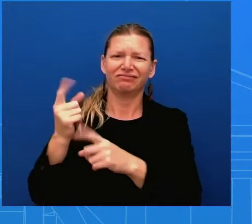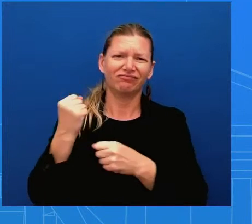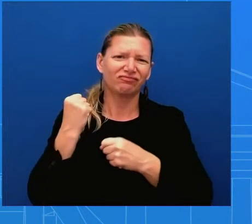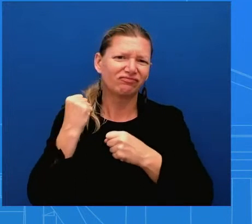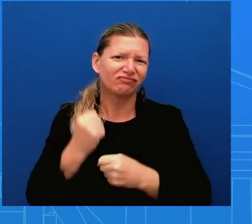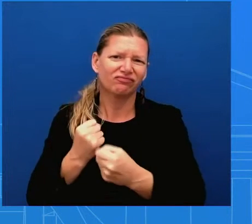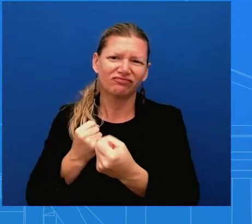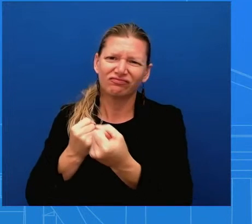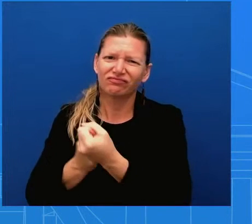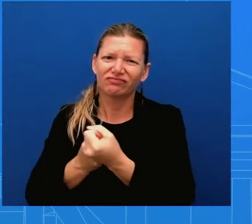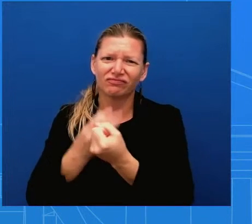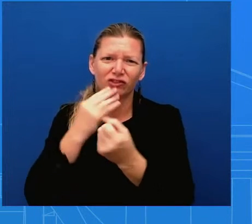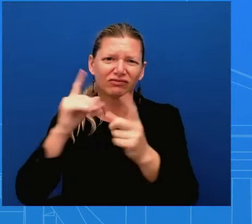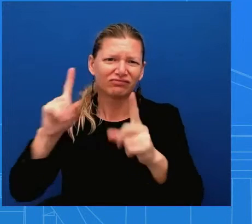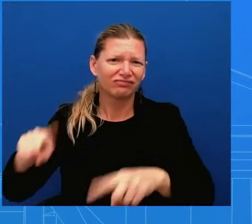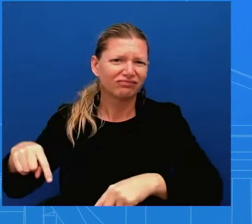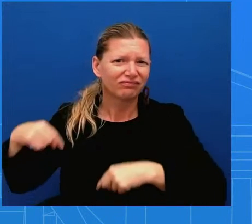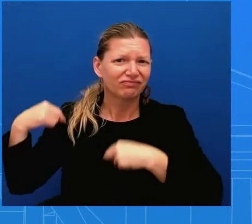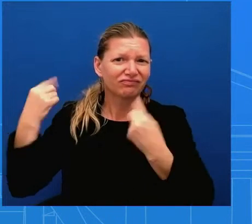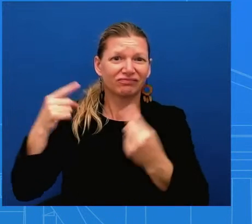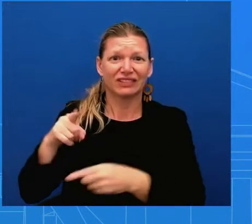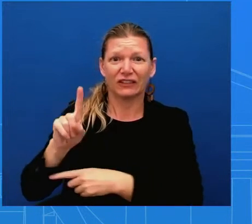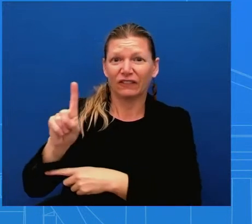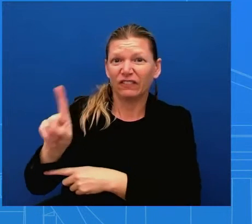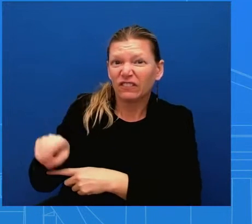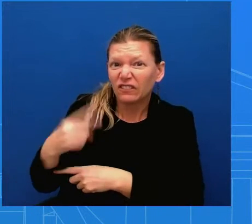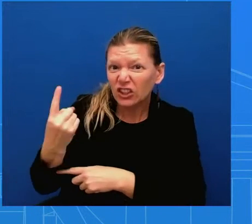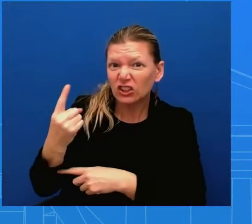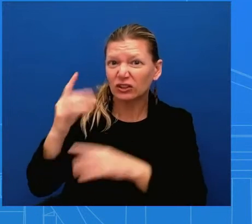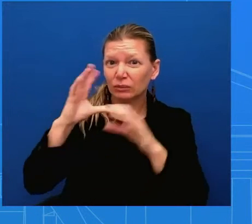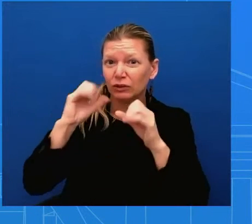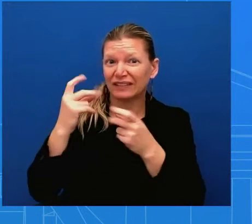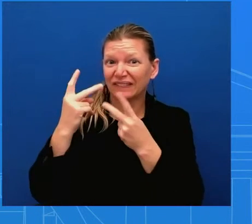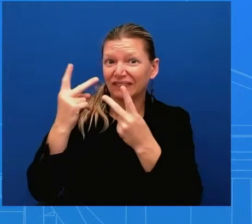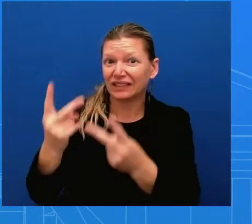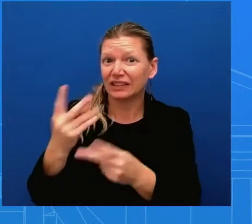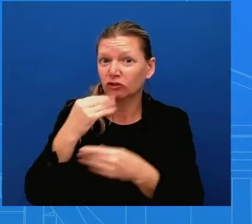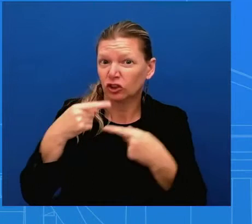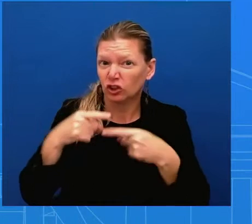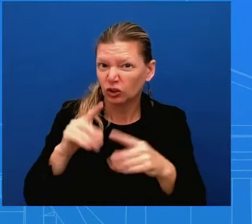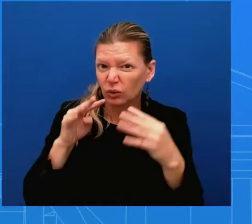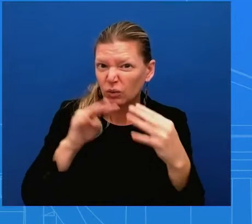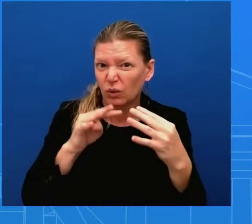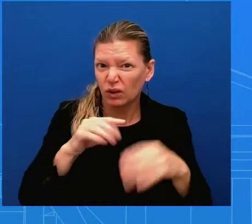He is protecting Israel at the United Nations. He mobilized a coalition to directly defend Israel